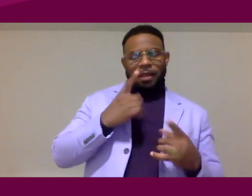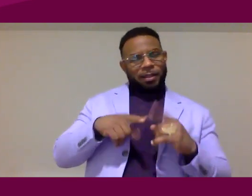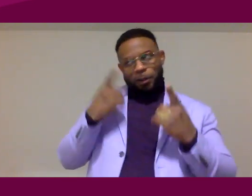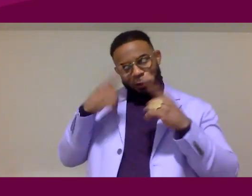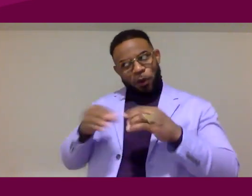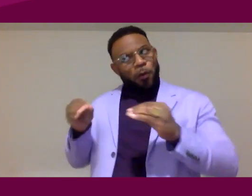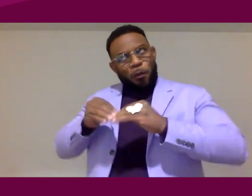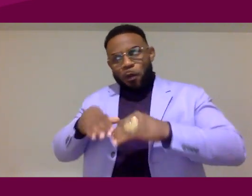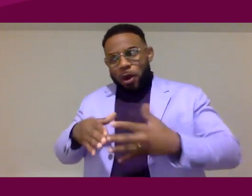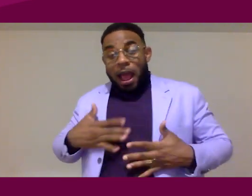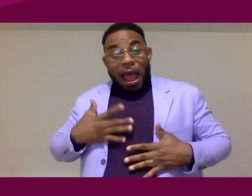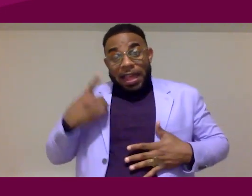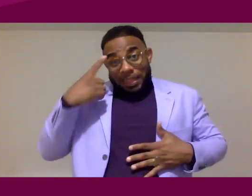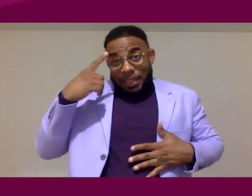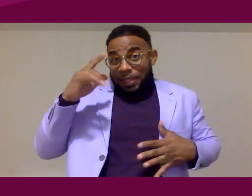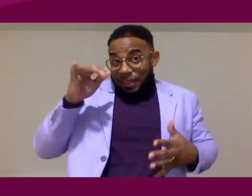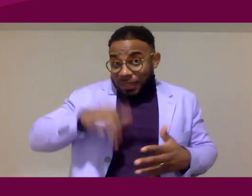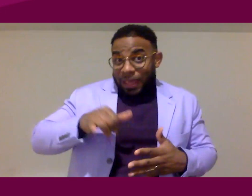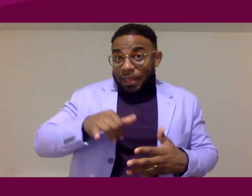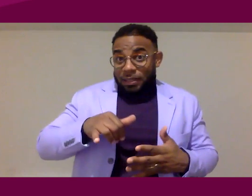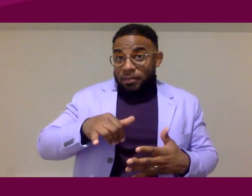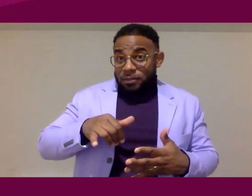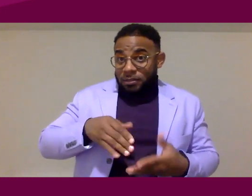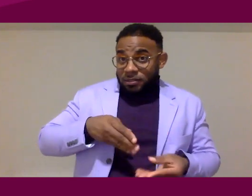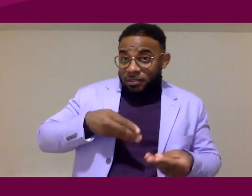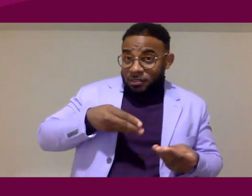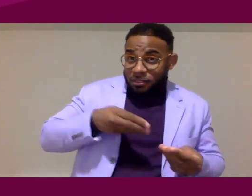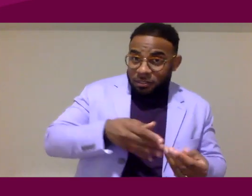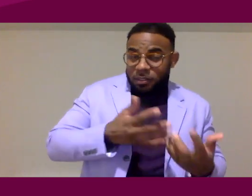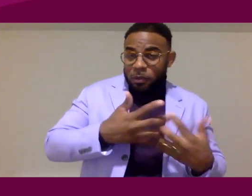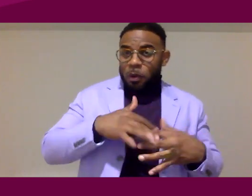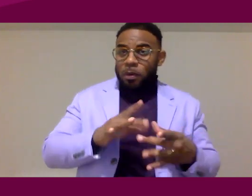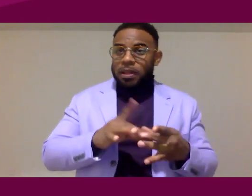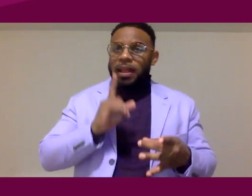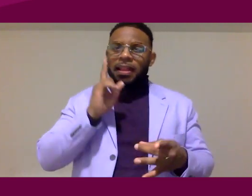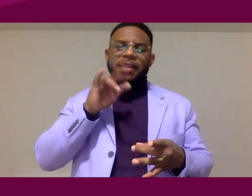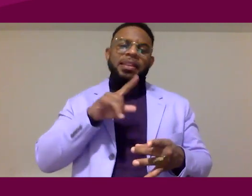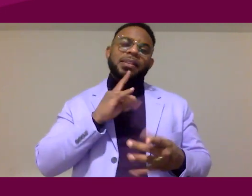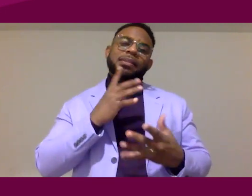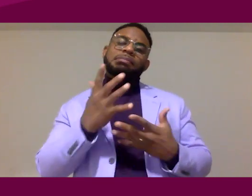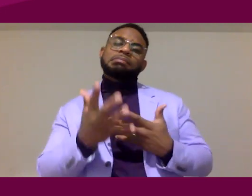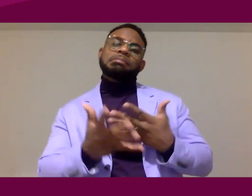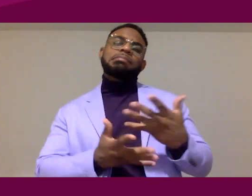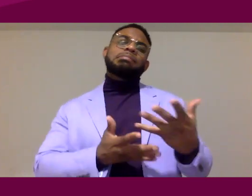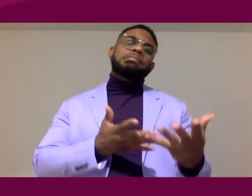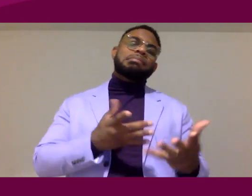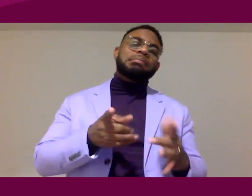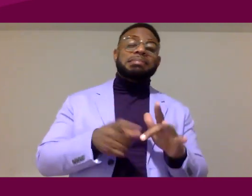And I think that that feeds into what I want to say, which is I think there's a gap in